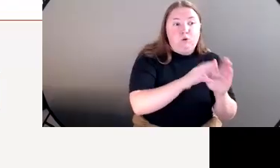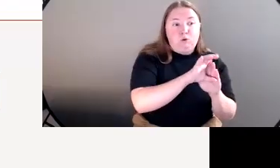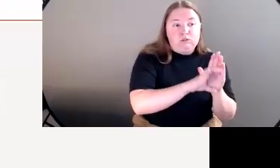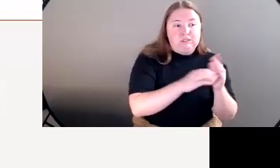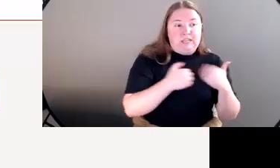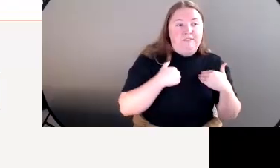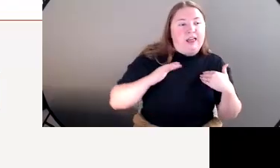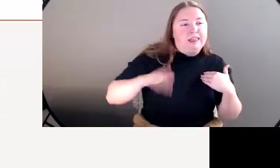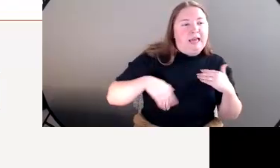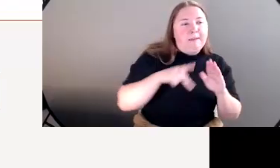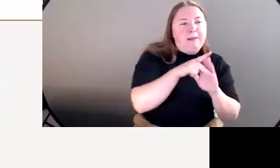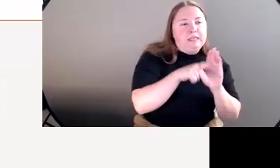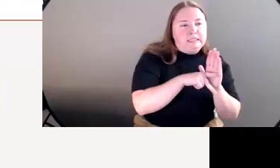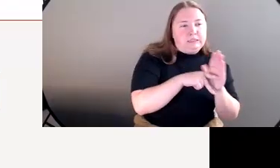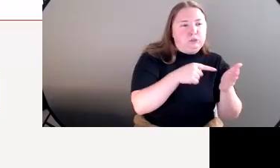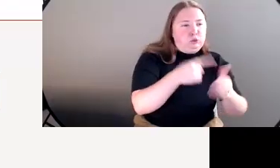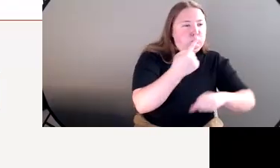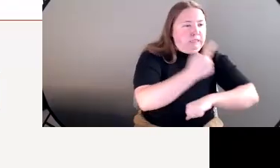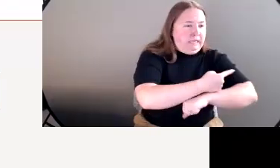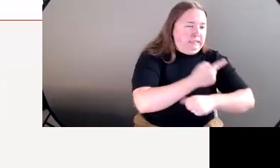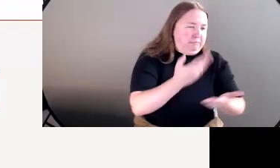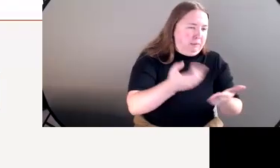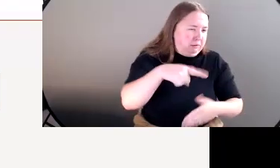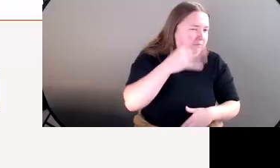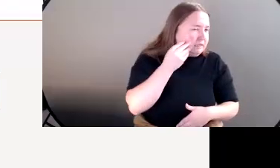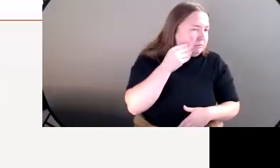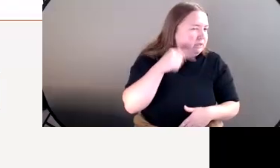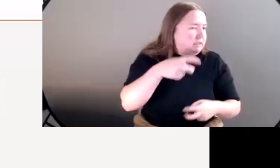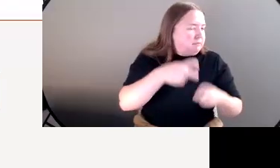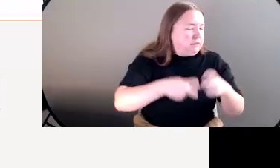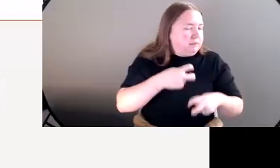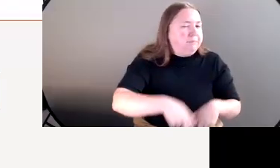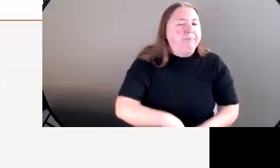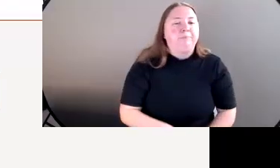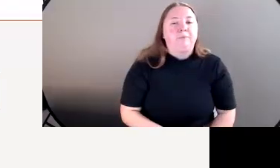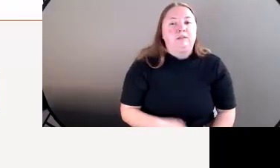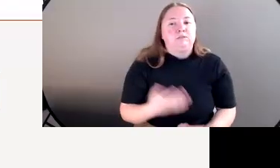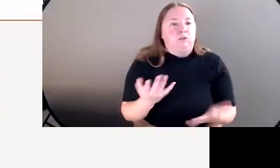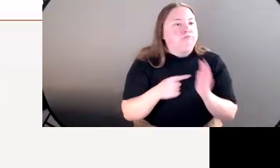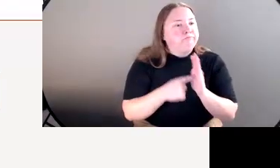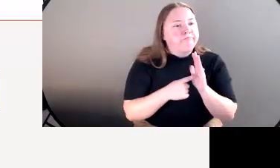with due dates, you may have come across this issue. So let's say in spring 2025,